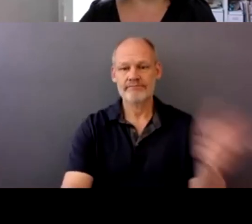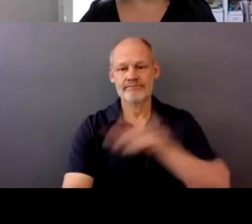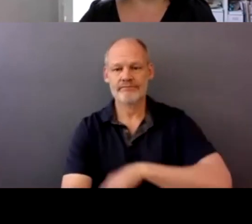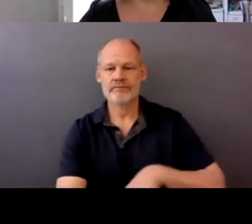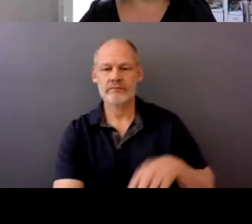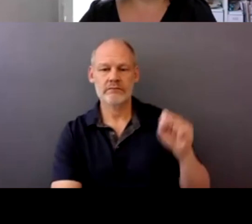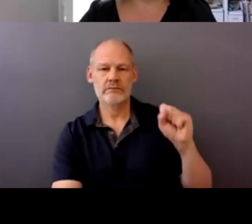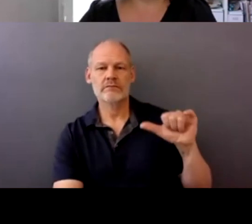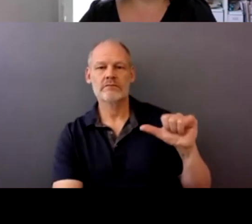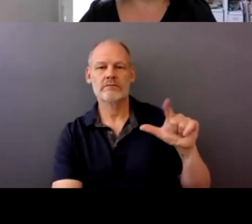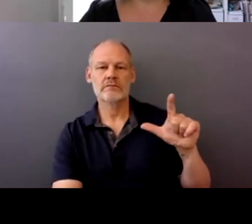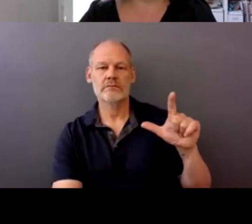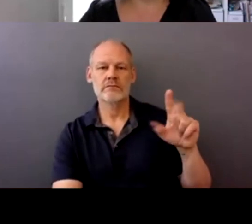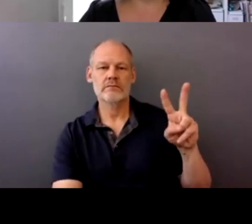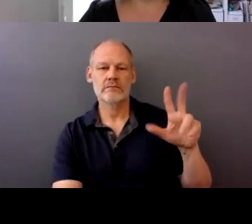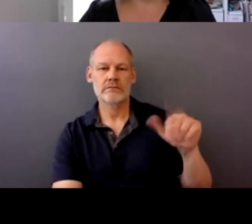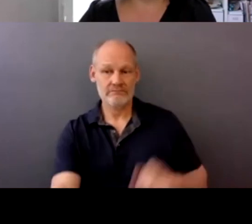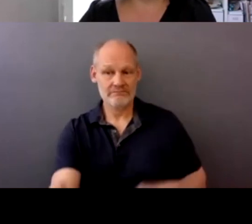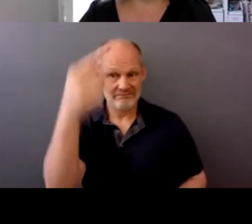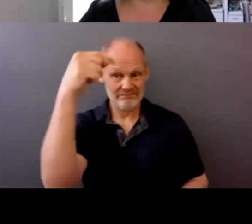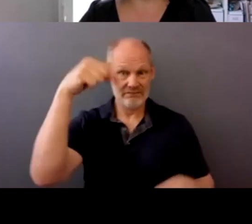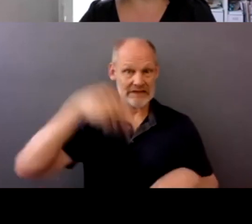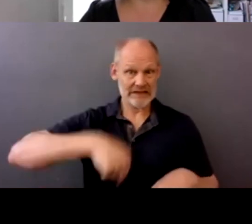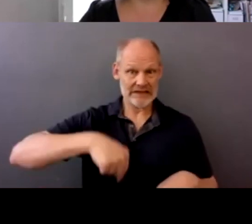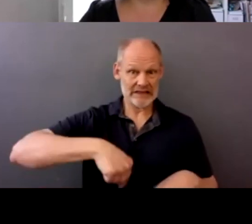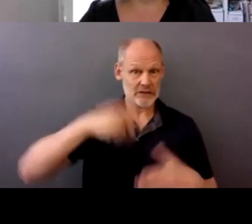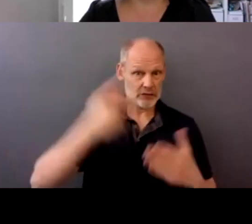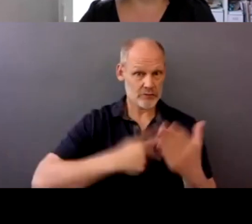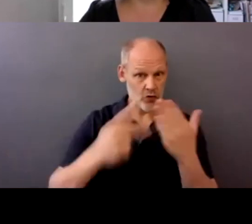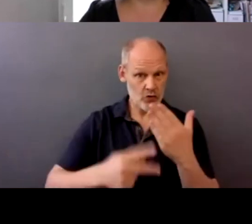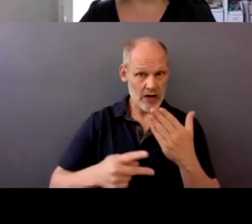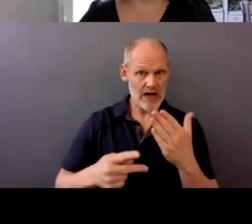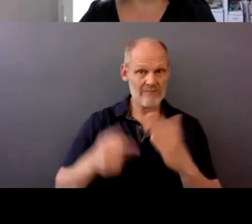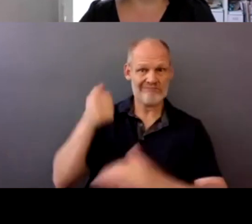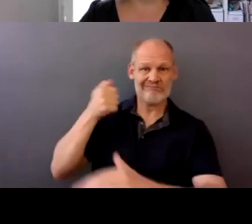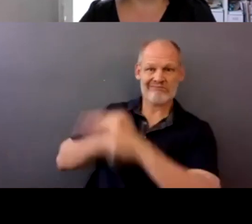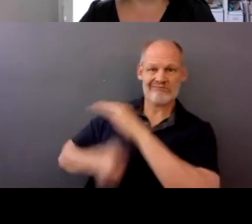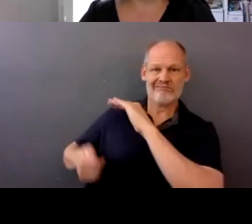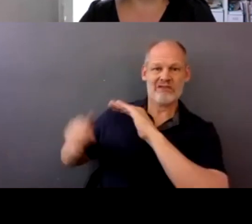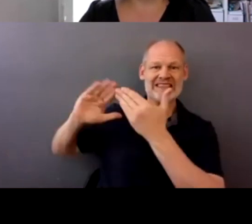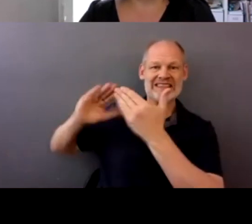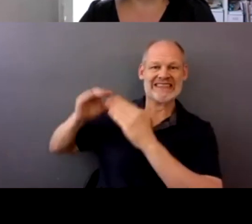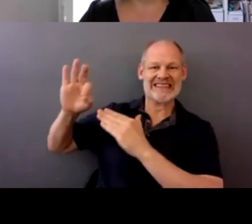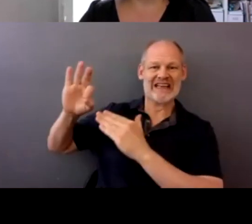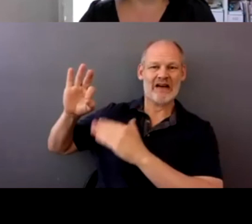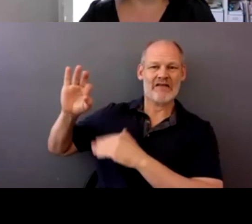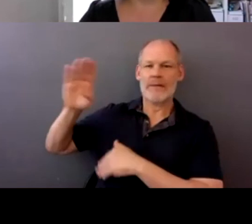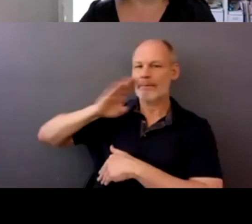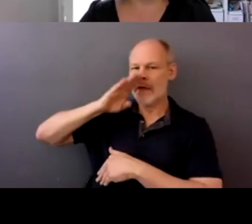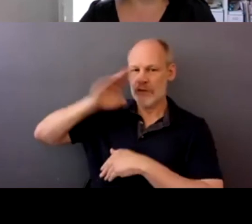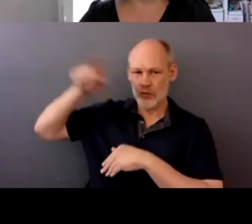Because we are a City of Bellevue program, we give evaluations to every participant and volunteer who